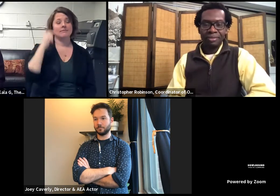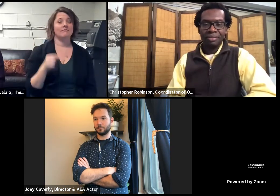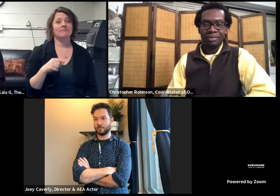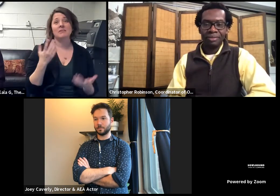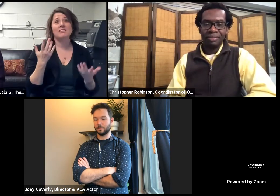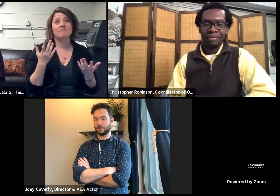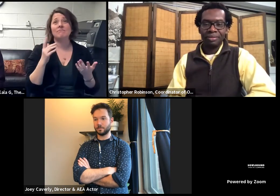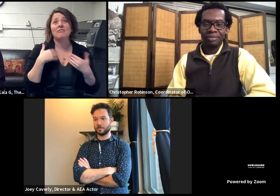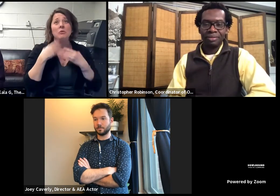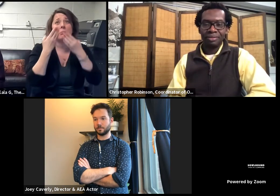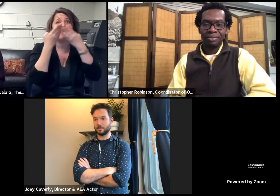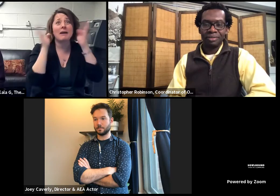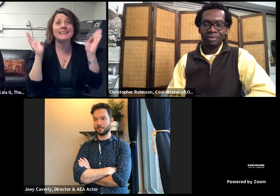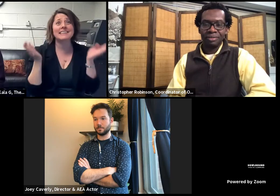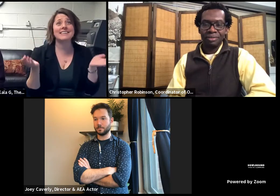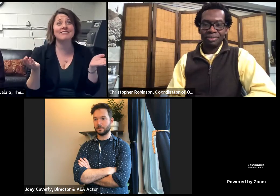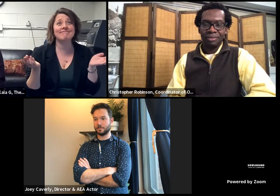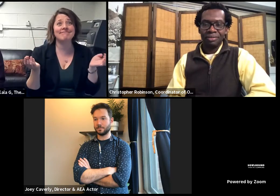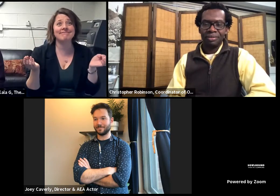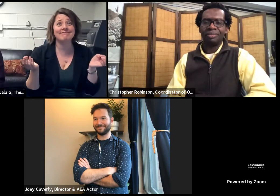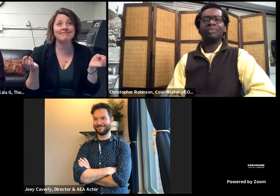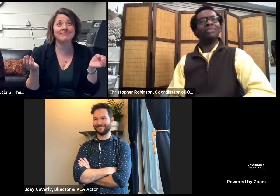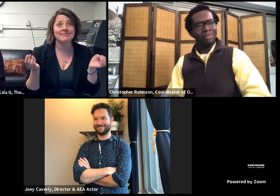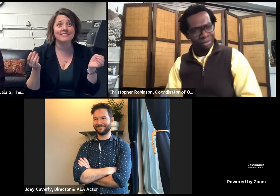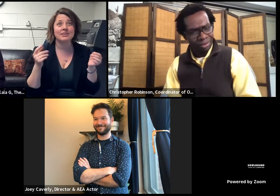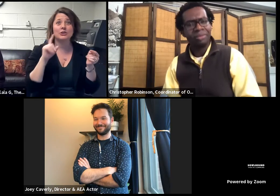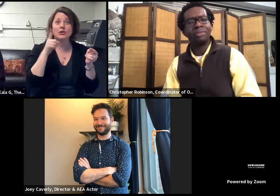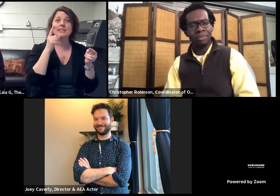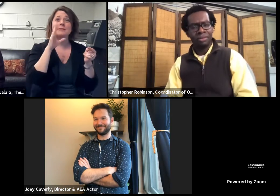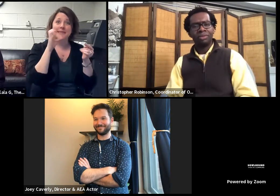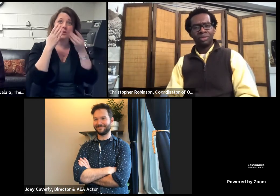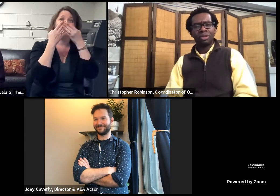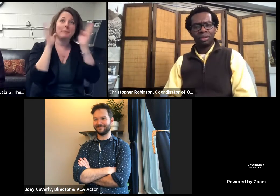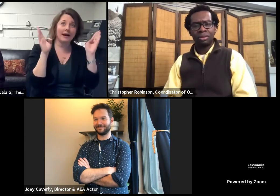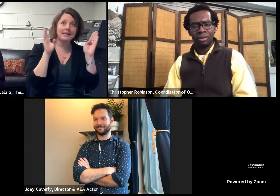So Annie's asking, "What's the first thing that should be done?". Is, yes.